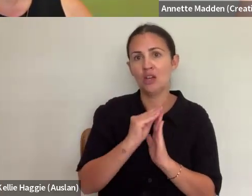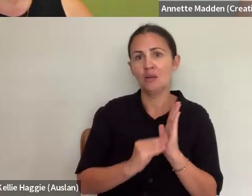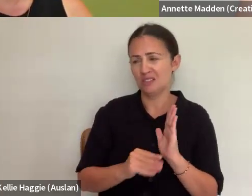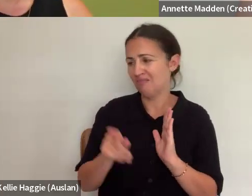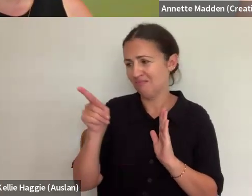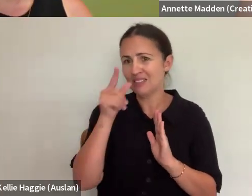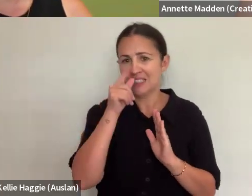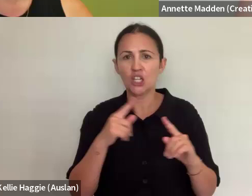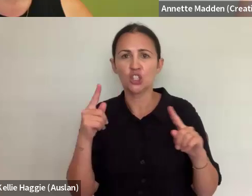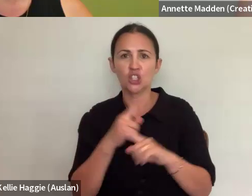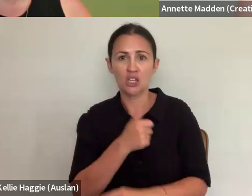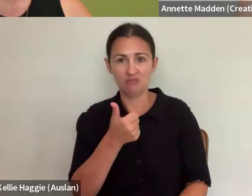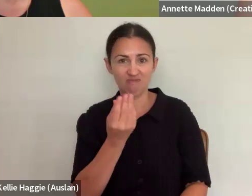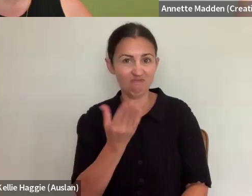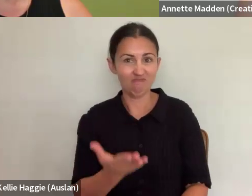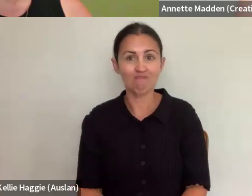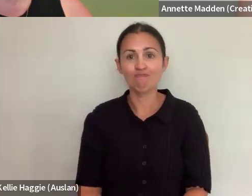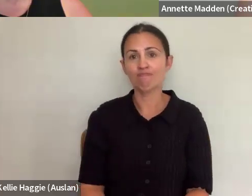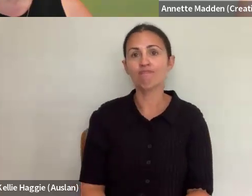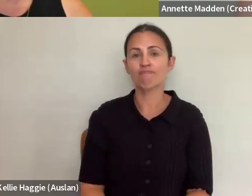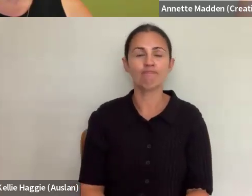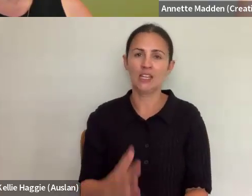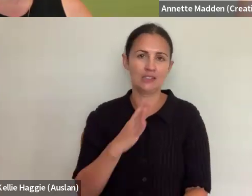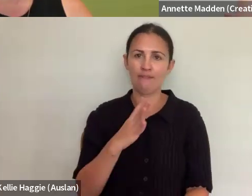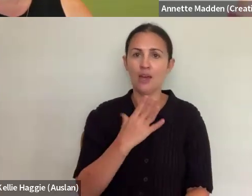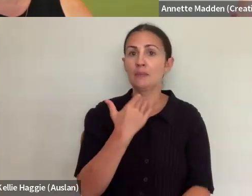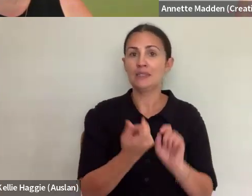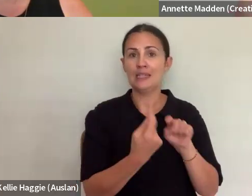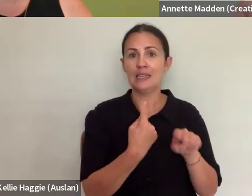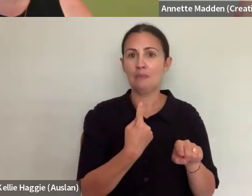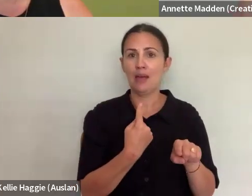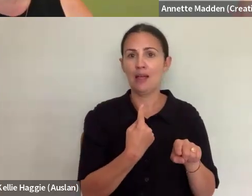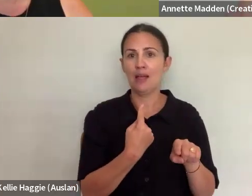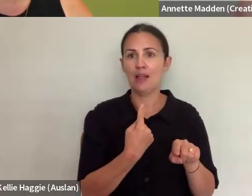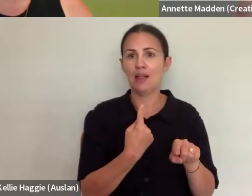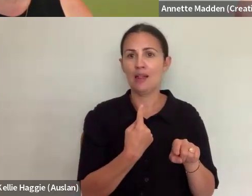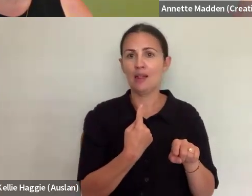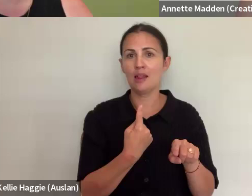application has been submitted, you can just drop us a note to say that that funding has